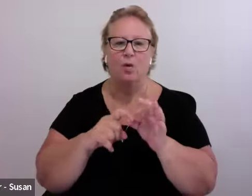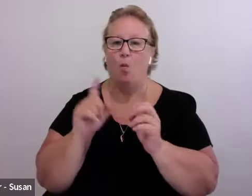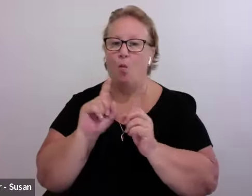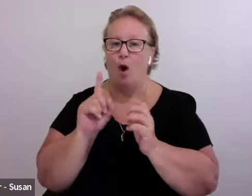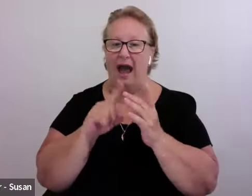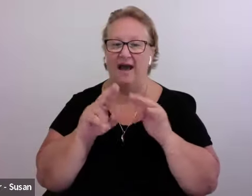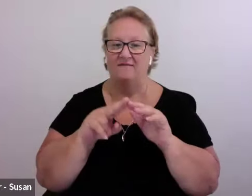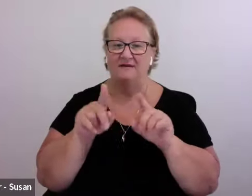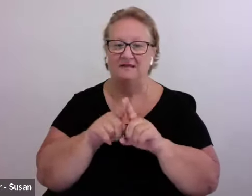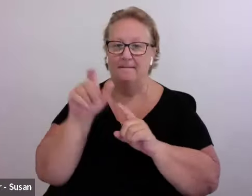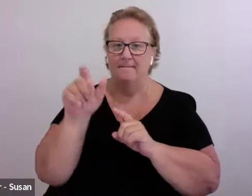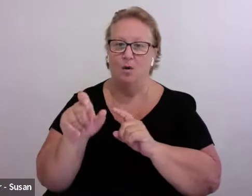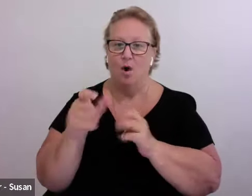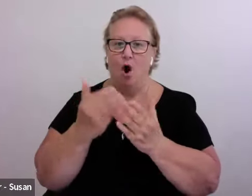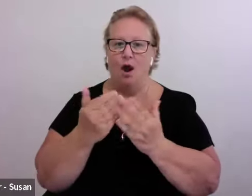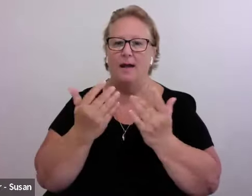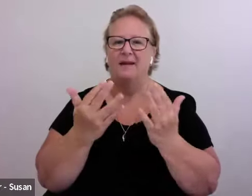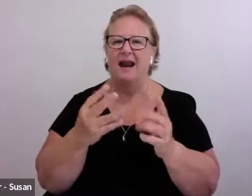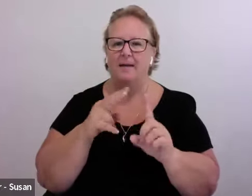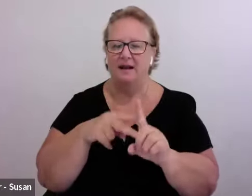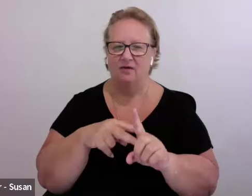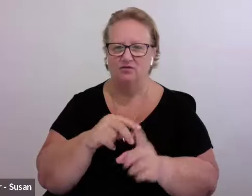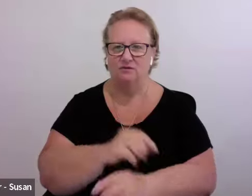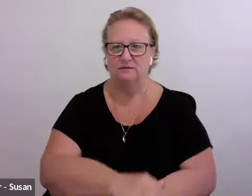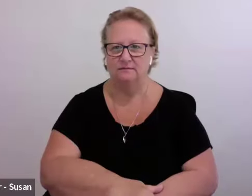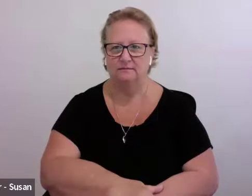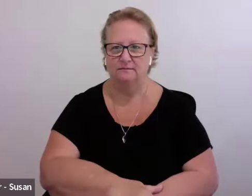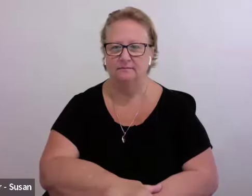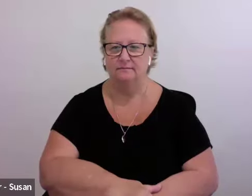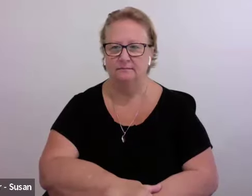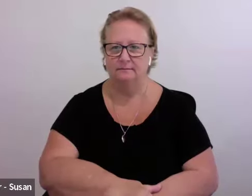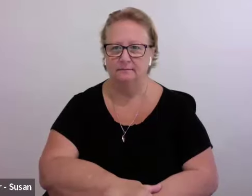but I think this is highlighting the number of